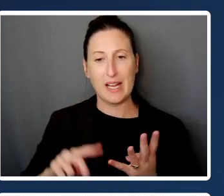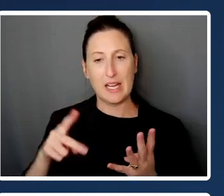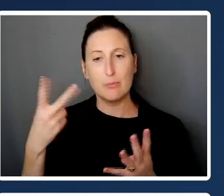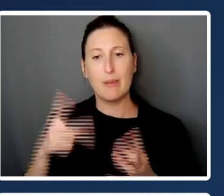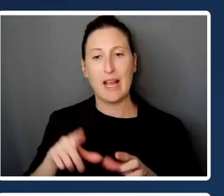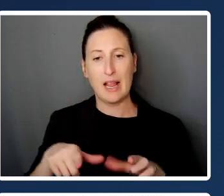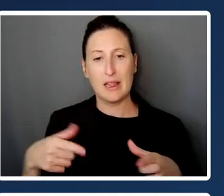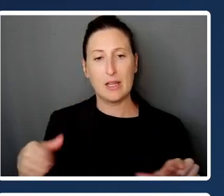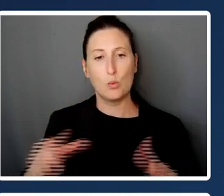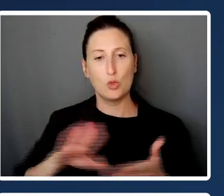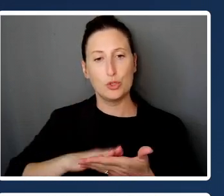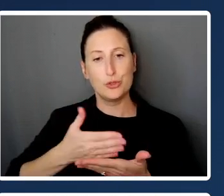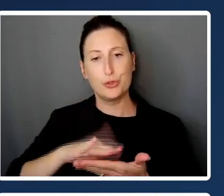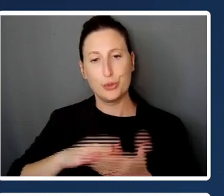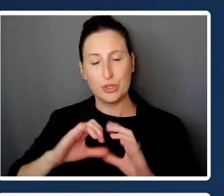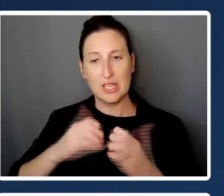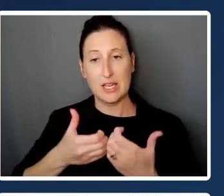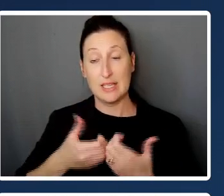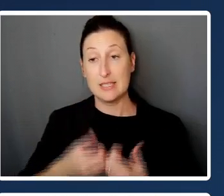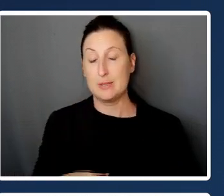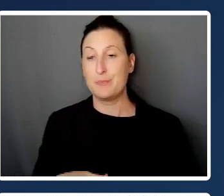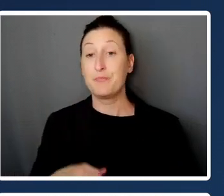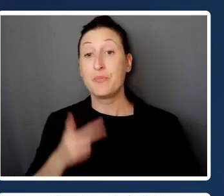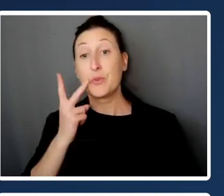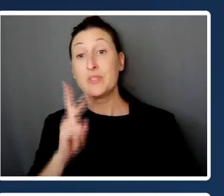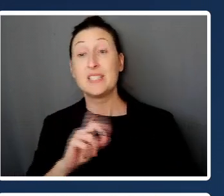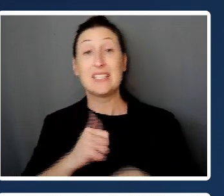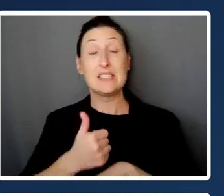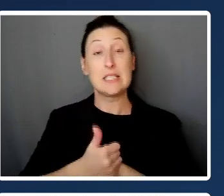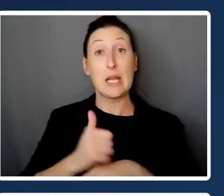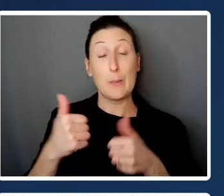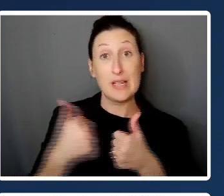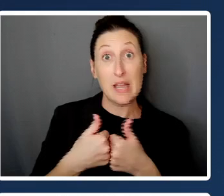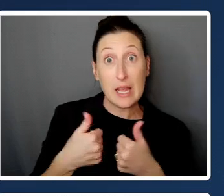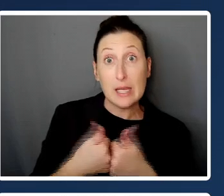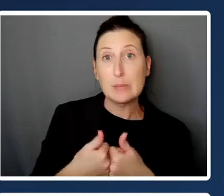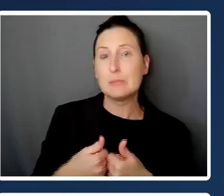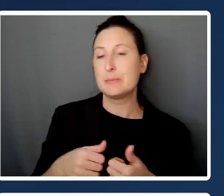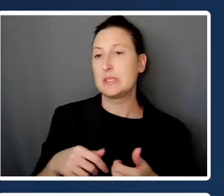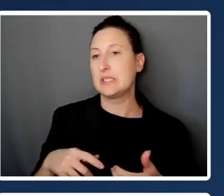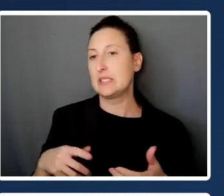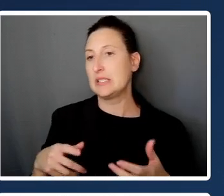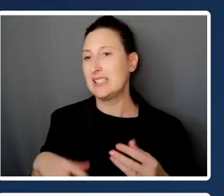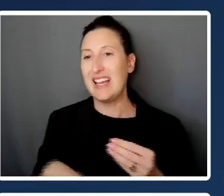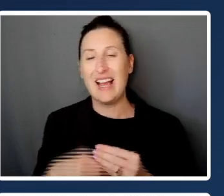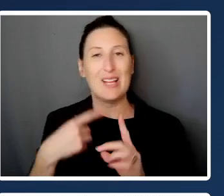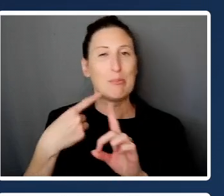the students organized some games, just to end on a really positive uplifting note. And so,